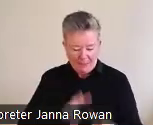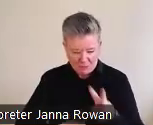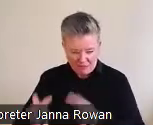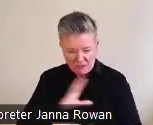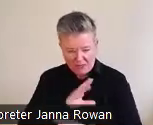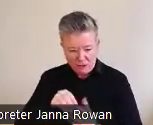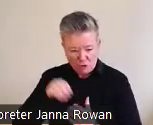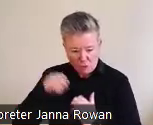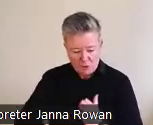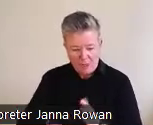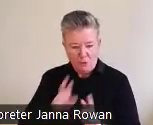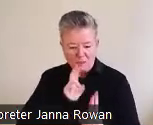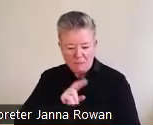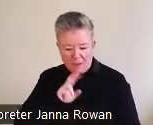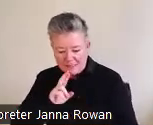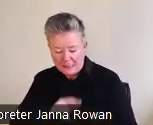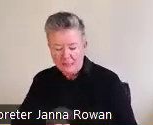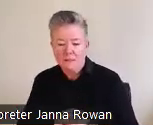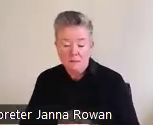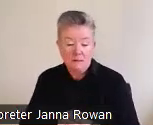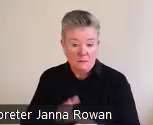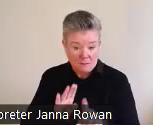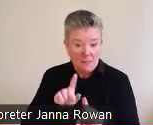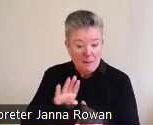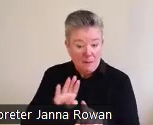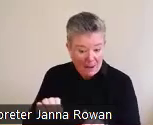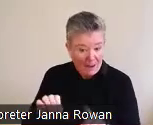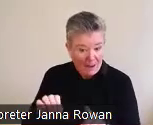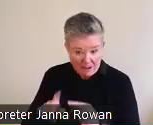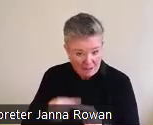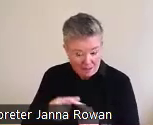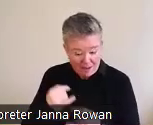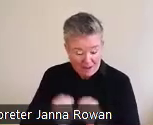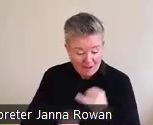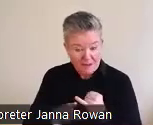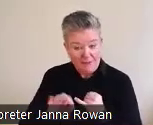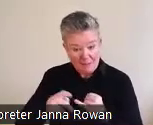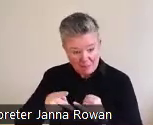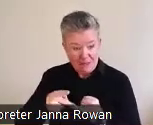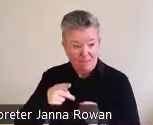and student responses by the end of the IEP year.